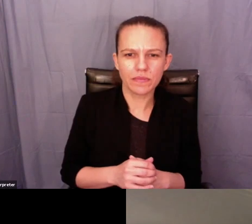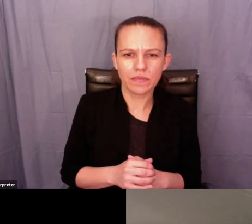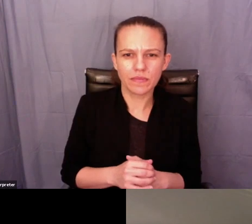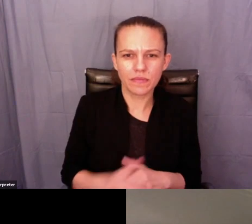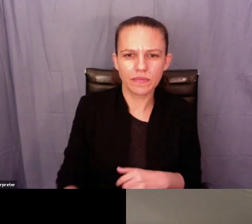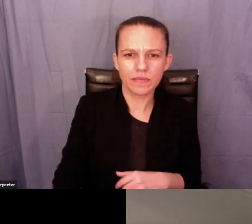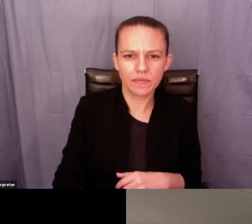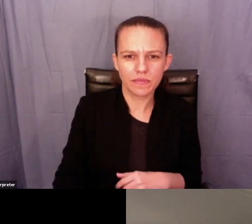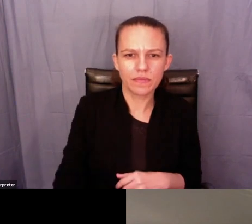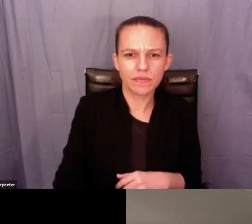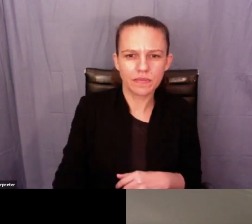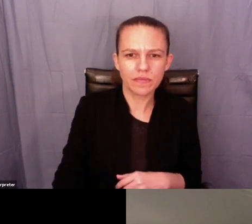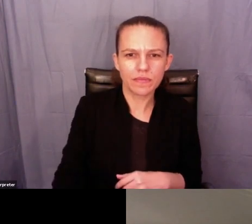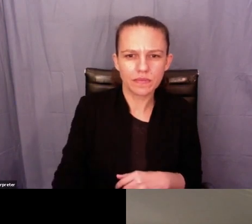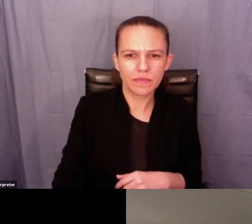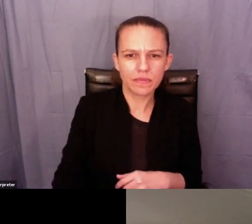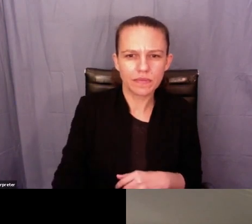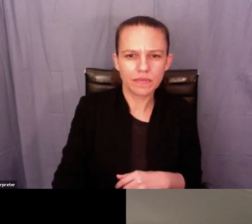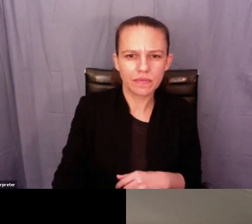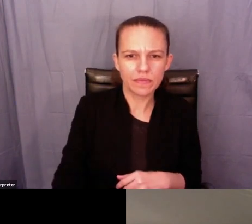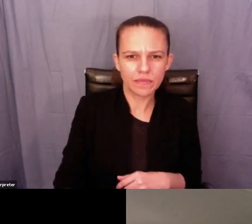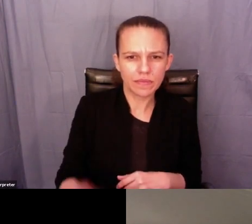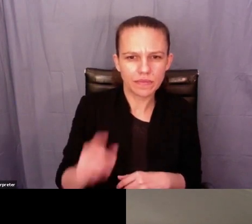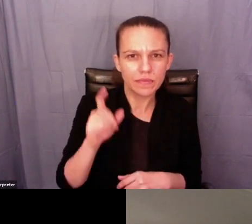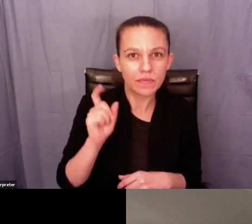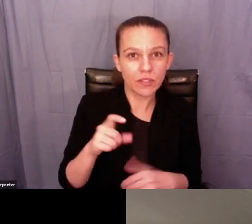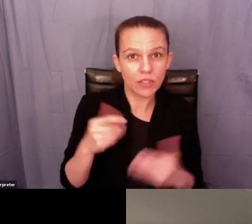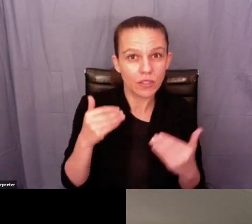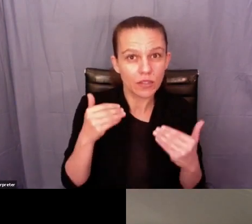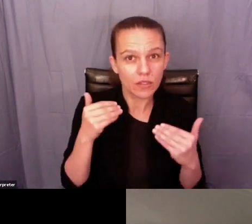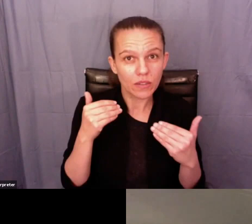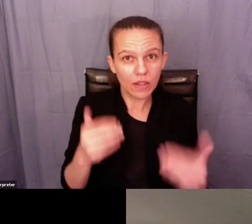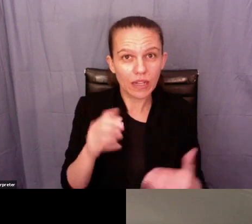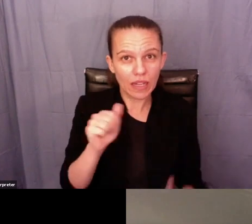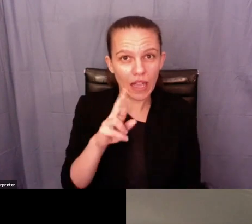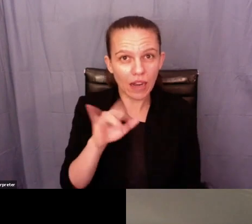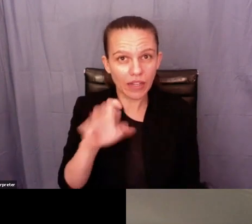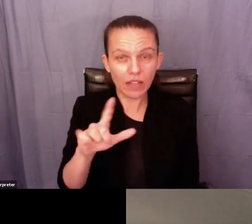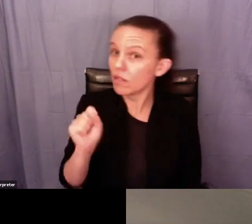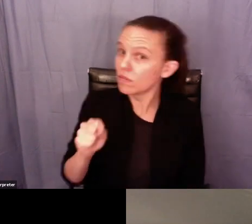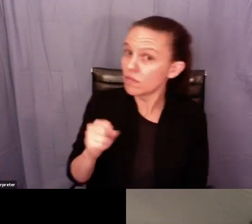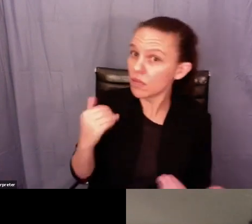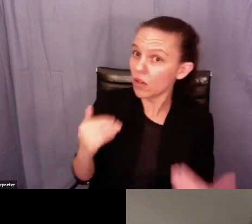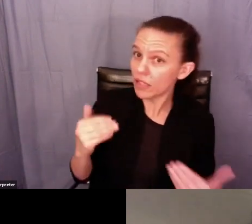You should be live Ariel. Yup Ariel. Can I-?